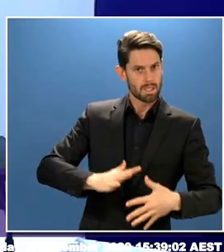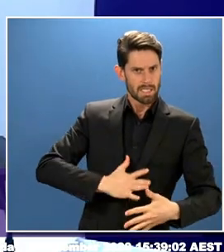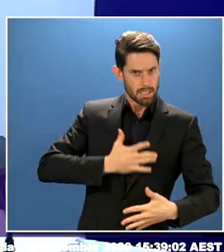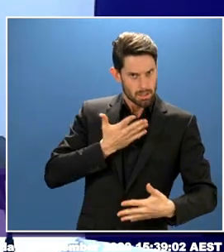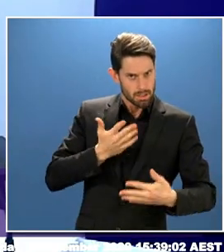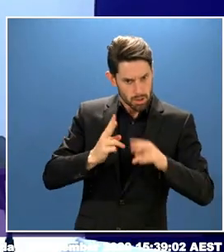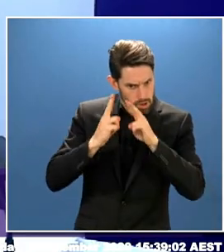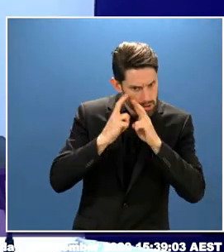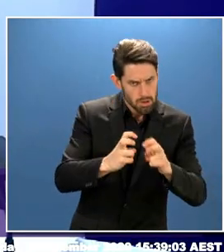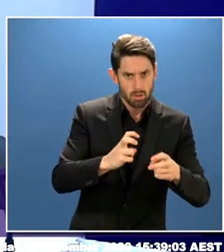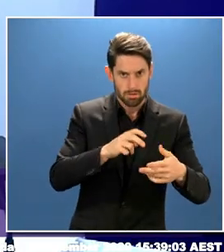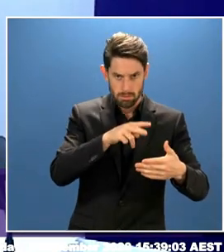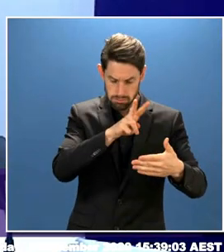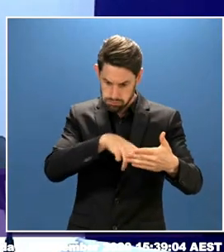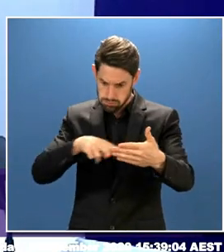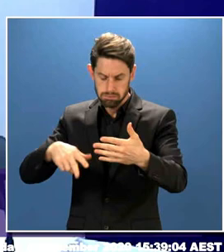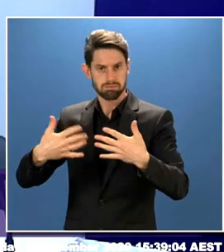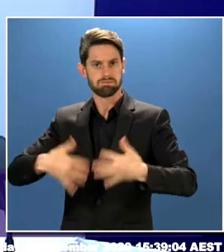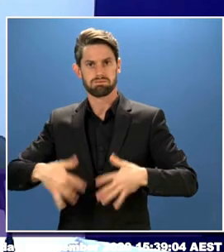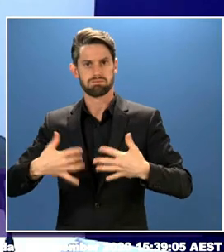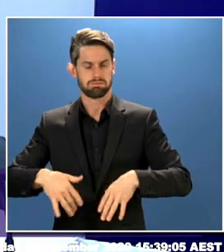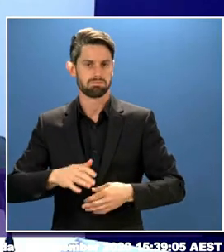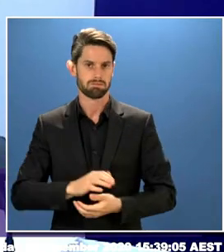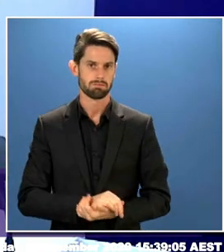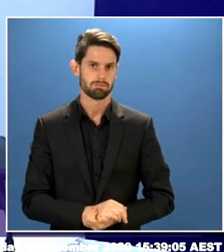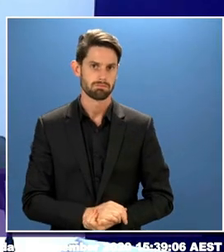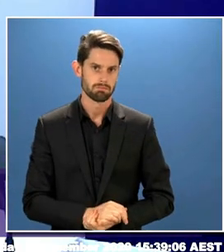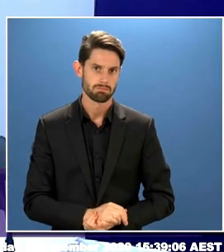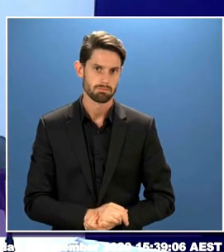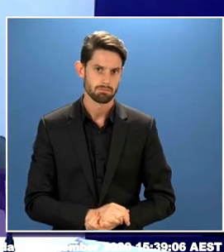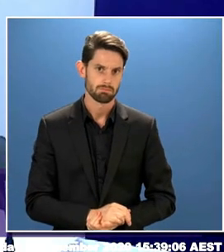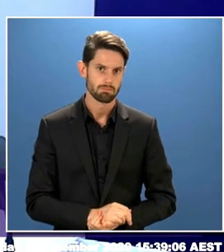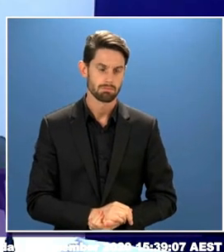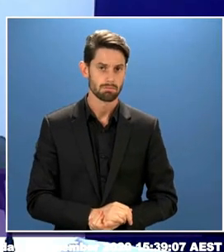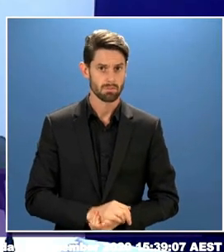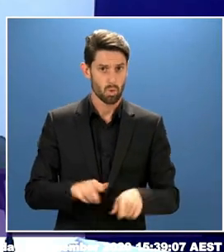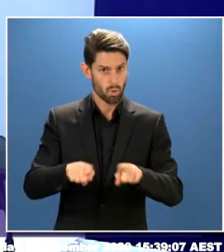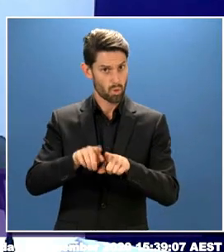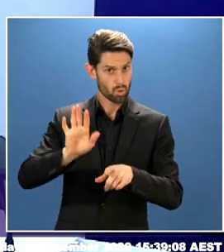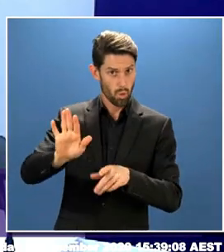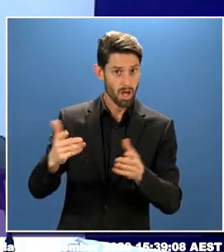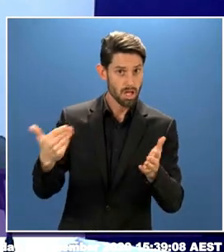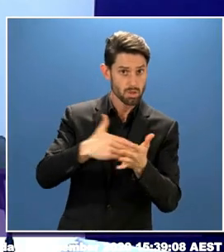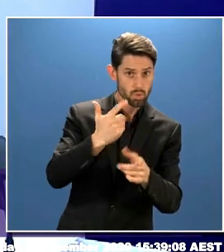we have read and that we have found your discussion today to be very stimulating